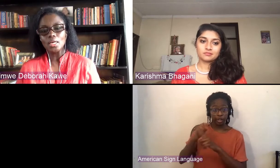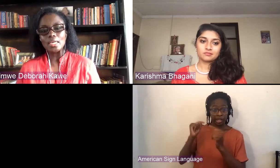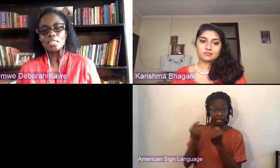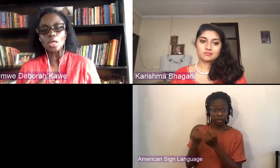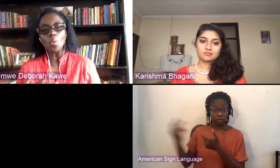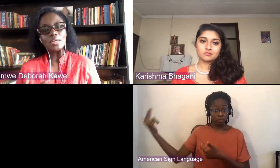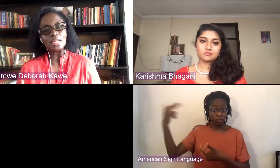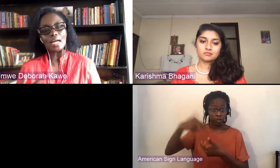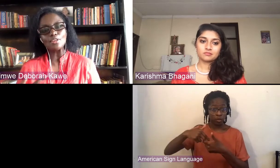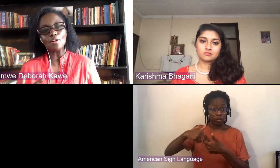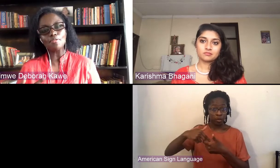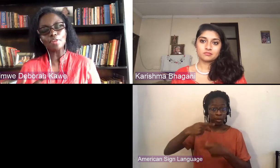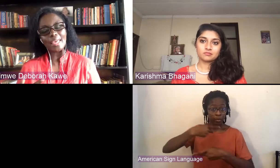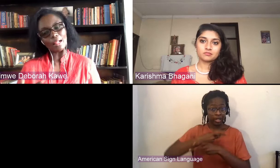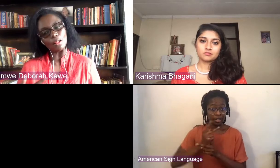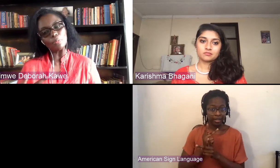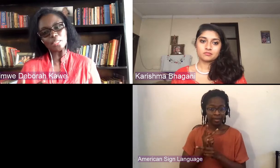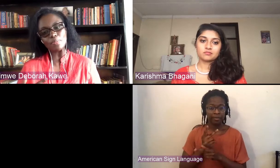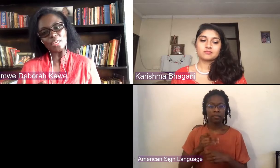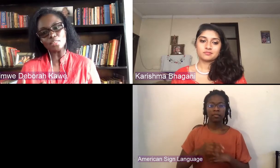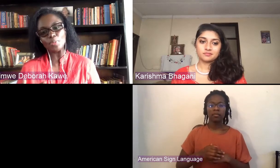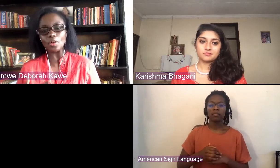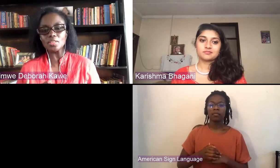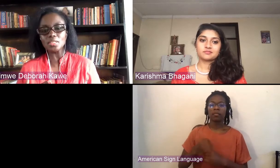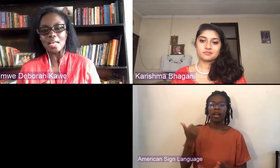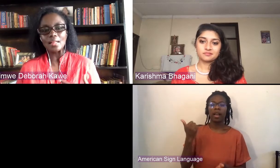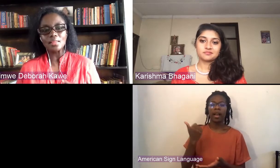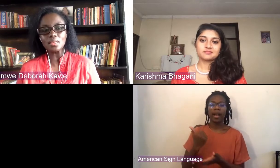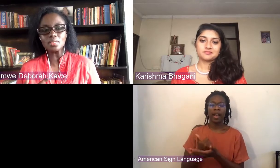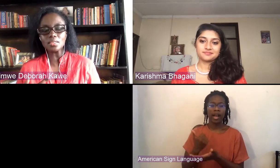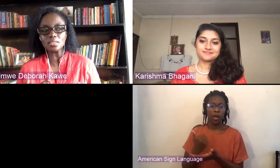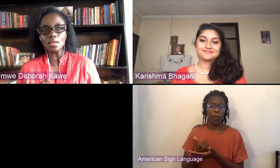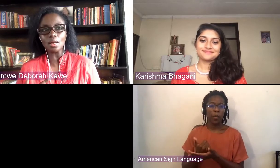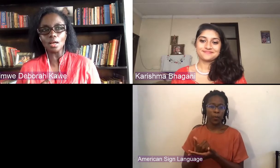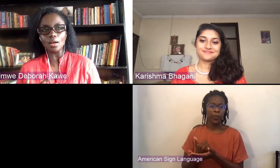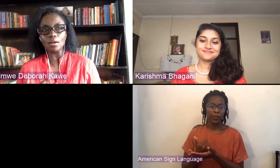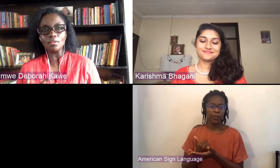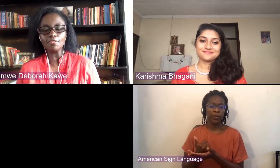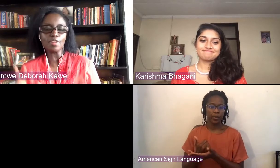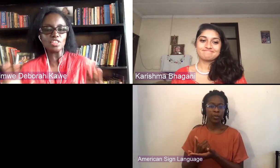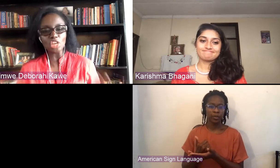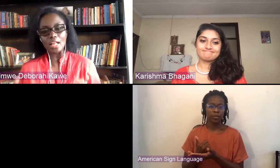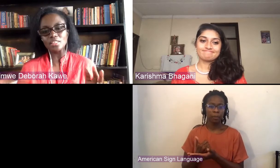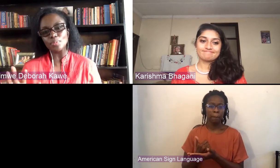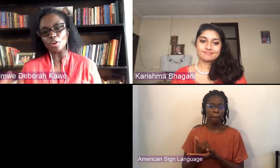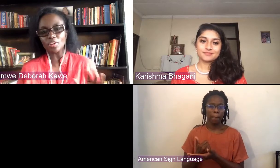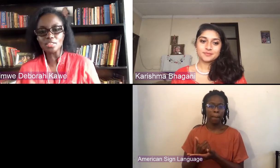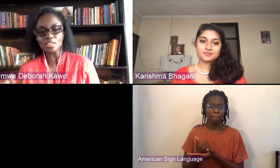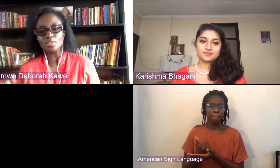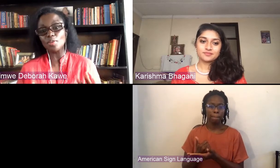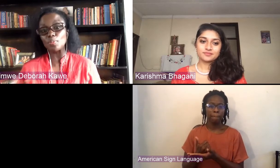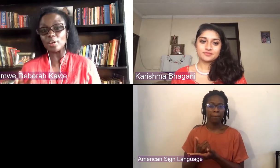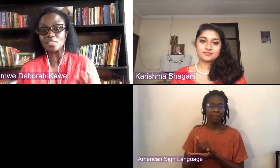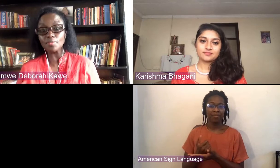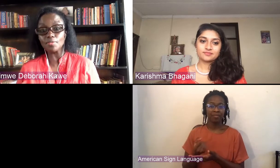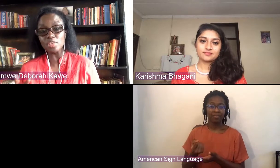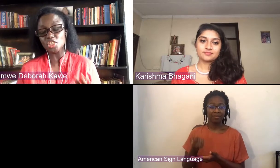it's always kind of helps a bit because this fragile democracies or repressive regimes